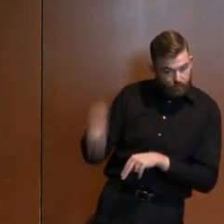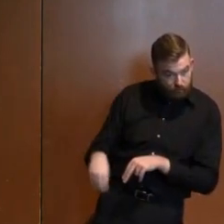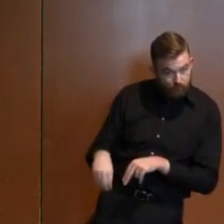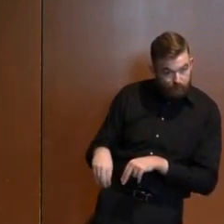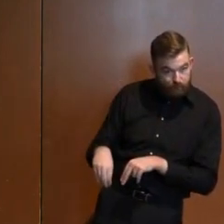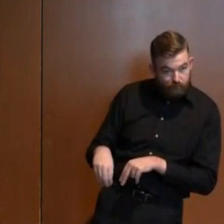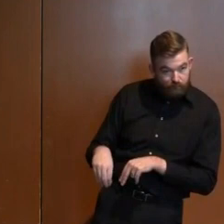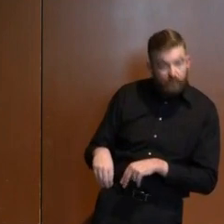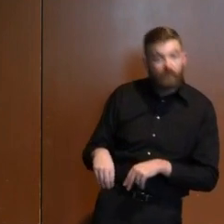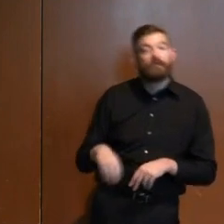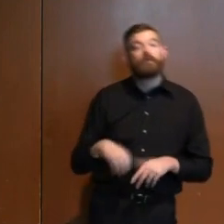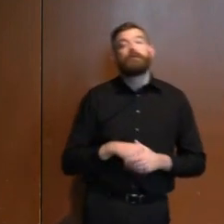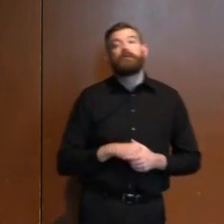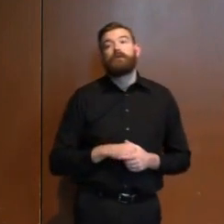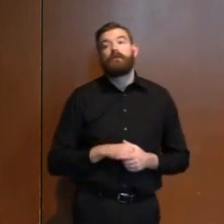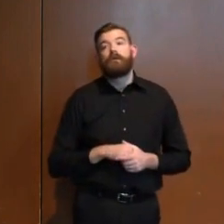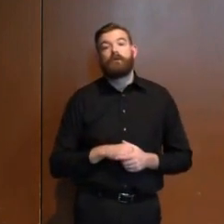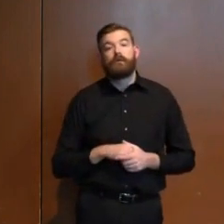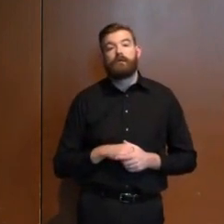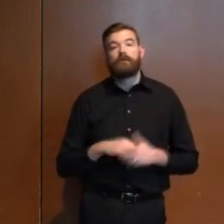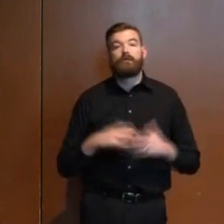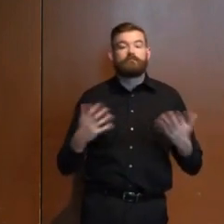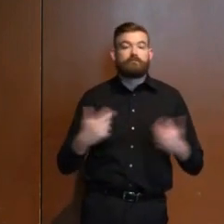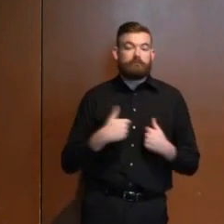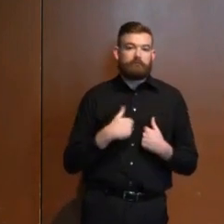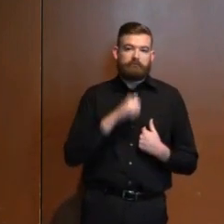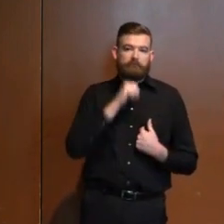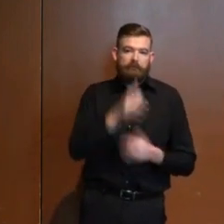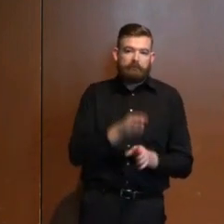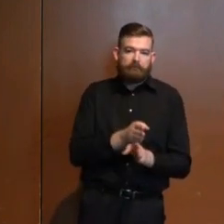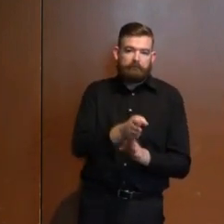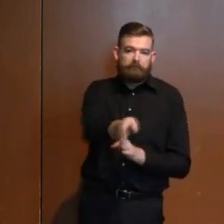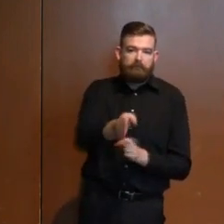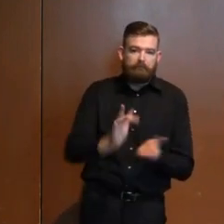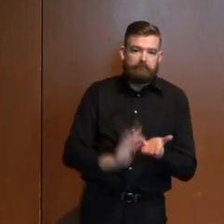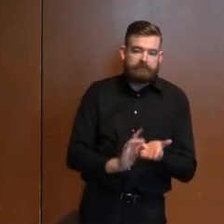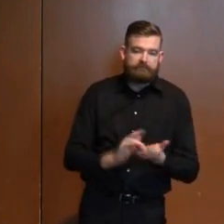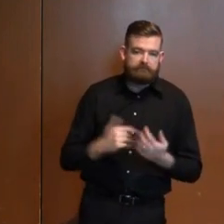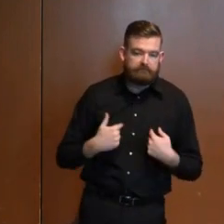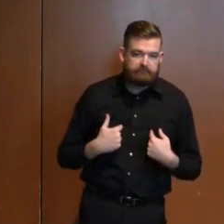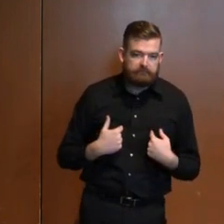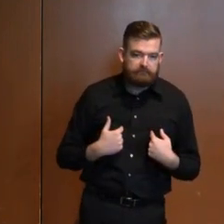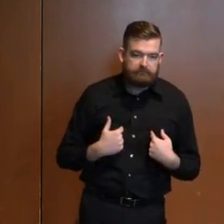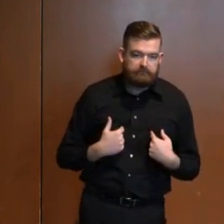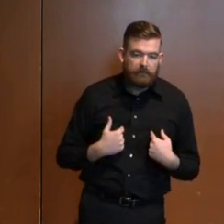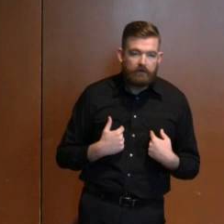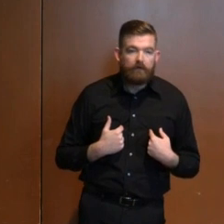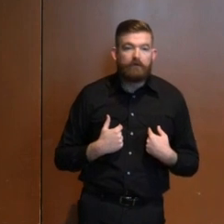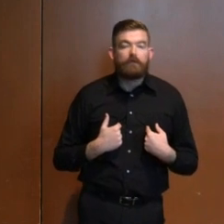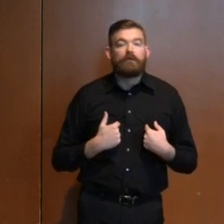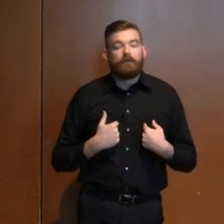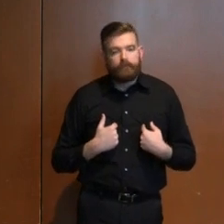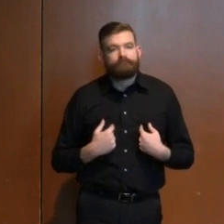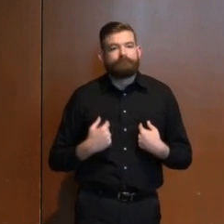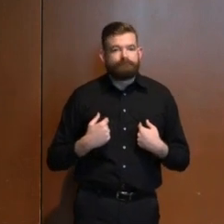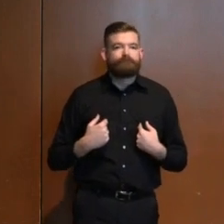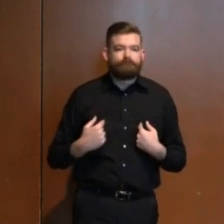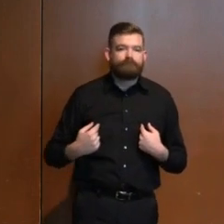POSITIVE GIVING US AN OVER ALL PERCENT POSITIVE OF ABOUT 29%. I THINK YOU RECOGNIZE,